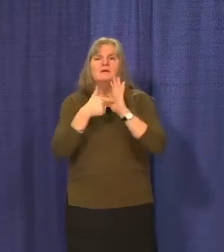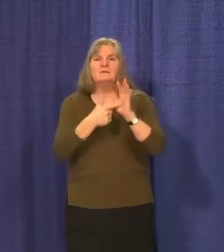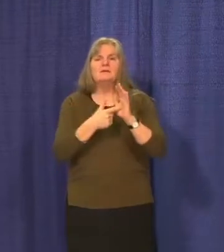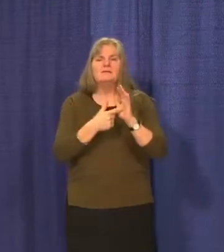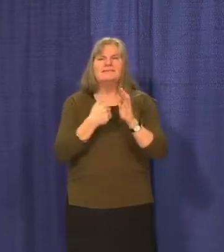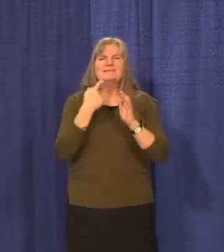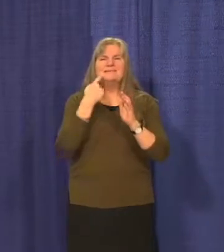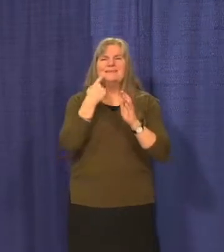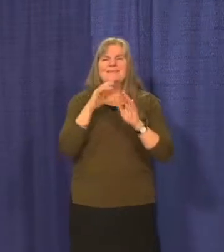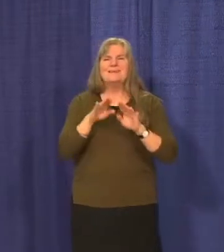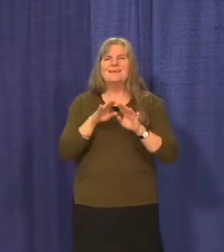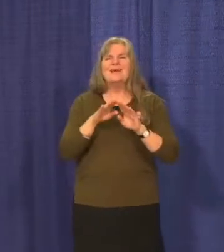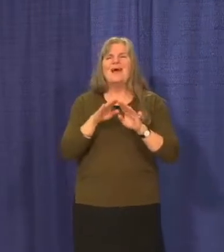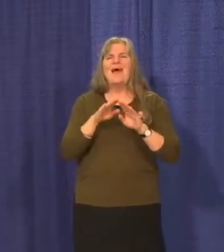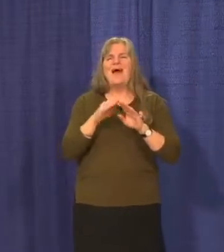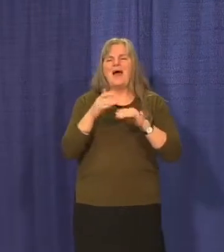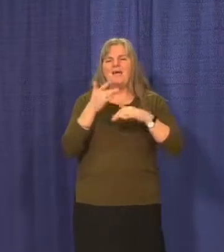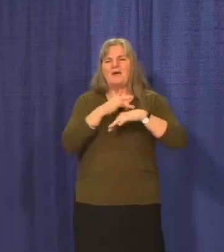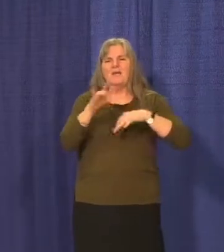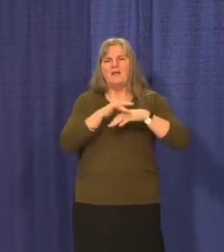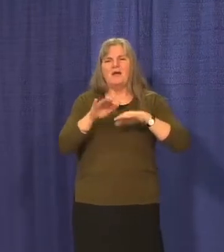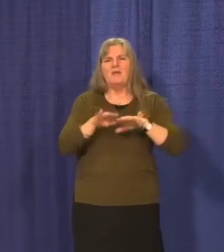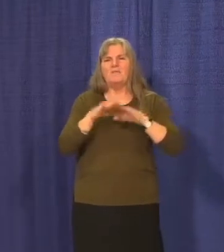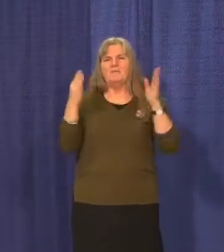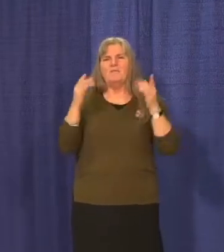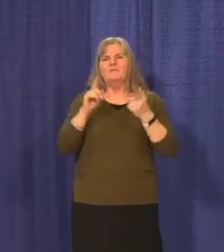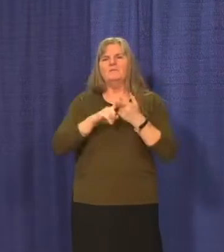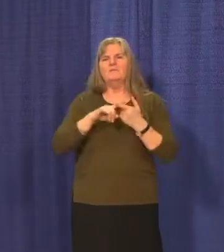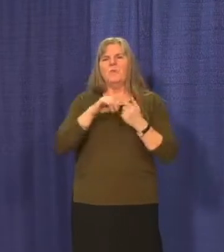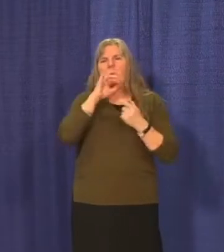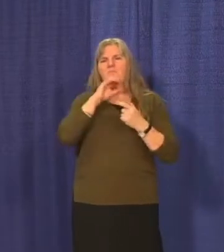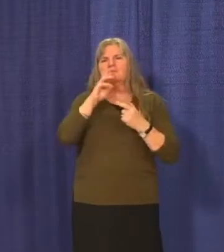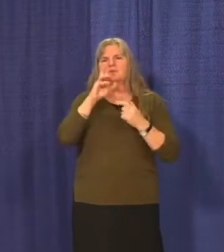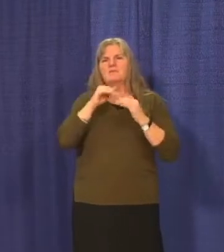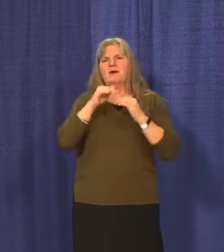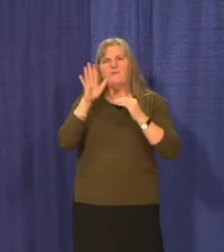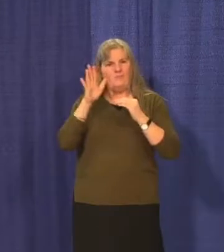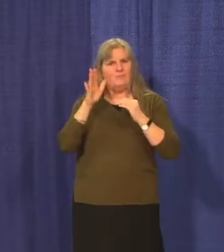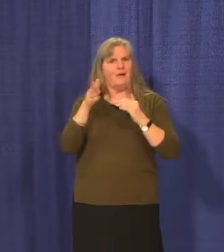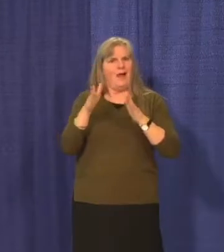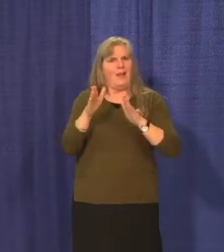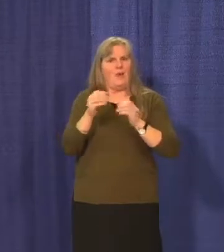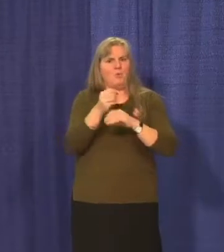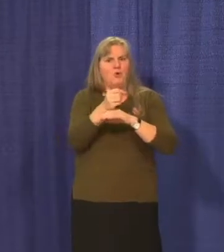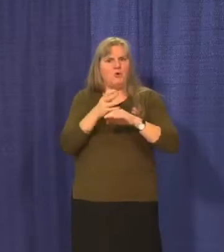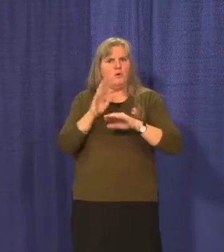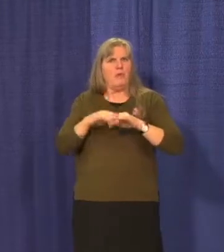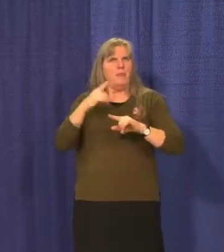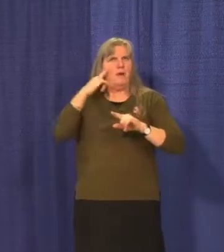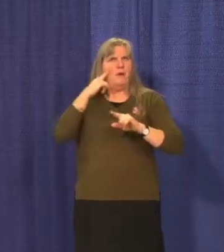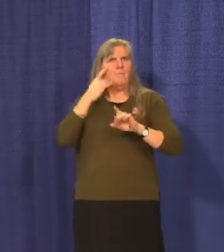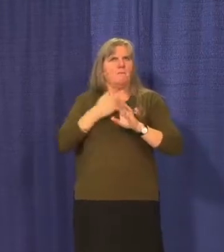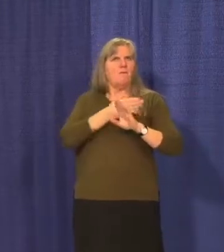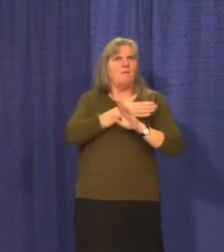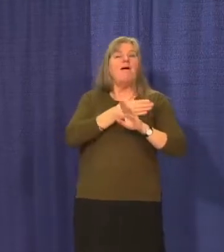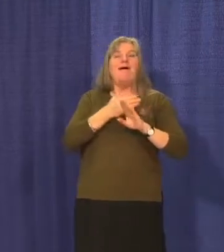Or example, opening up to those over 65 in Whitehorse is just such an example.